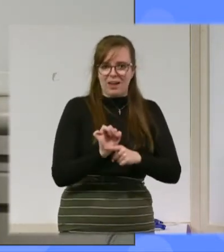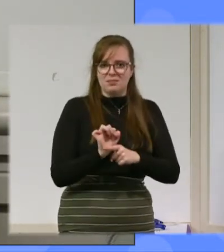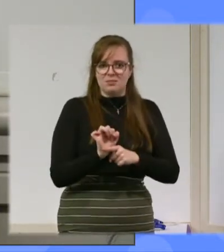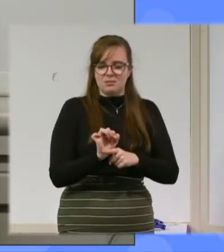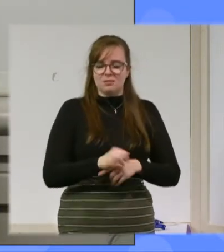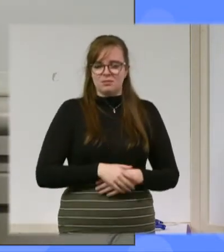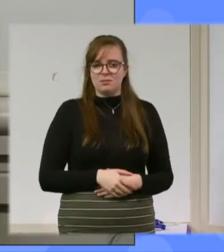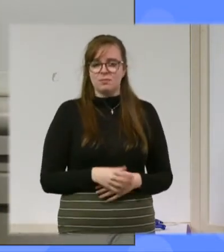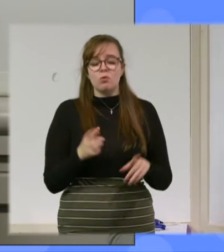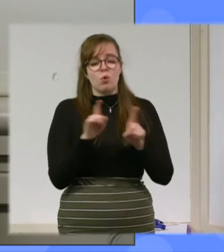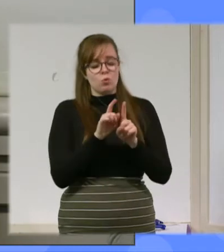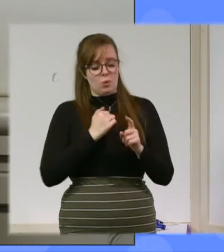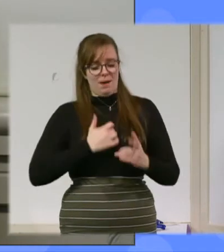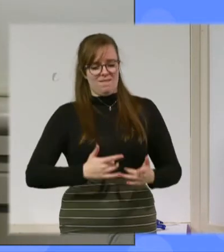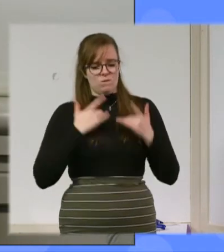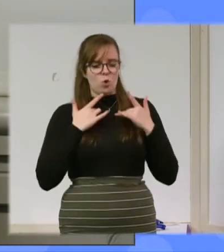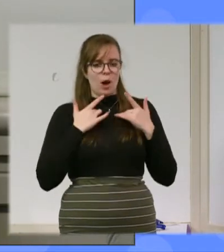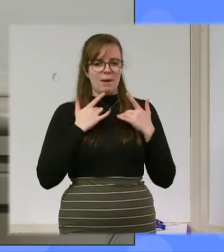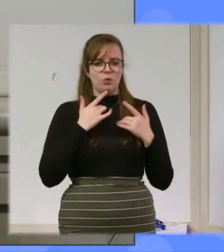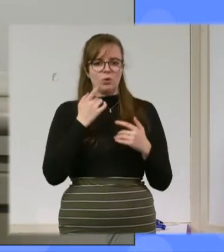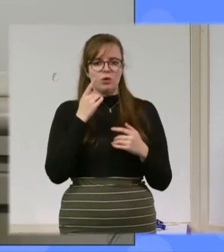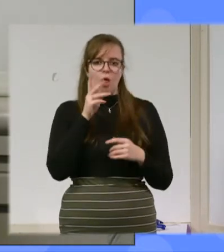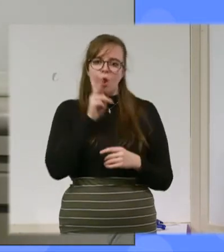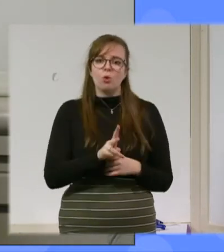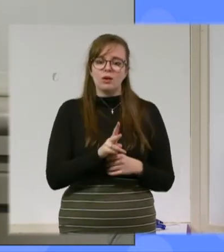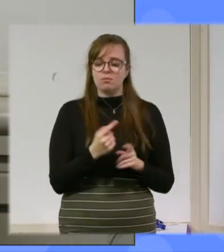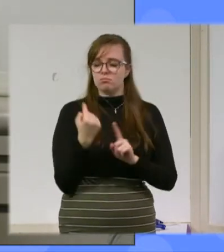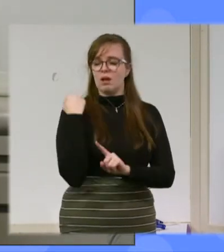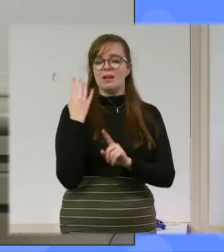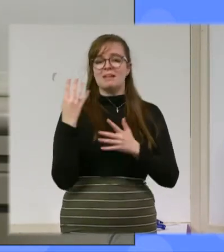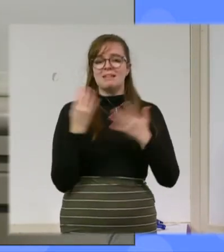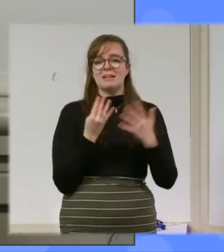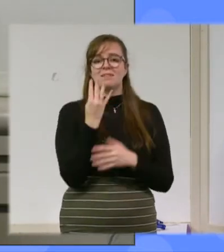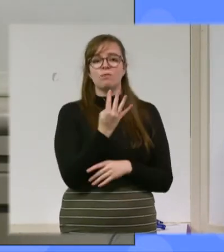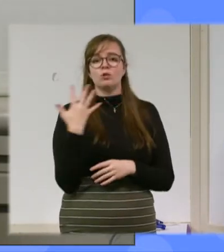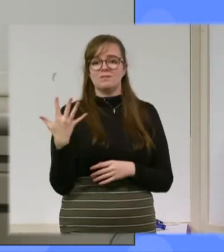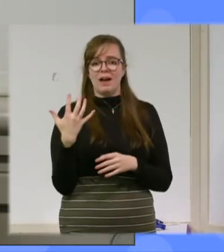in my view about looking in the way that 1945 generation looked at the need for